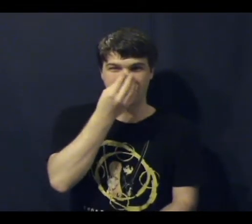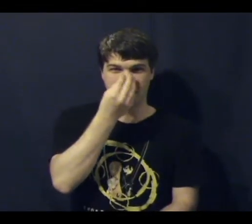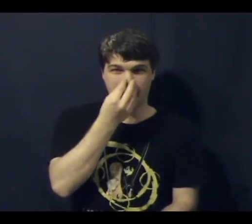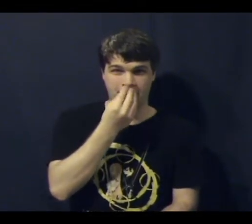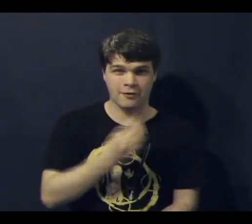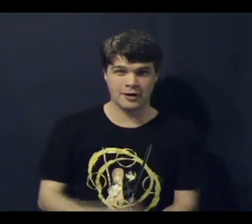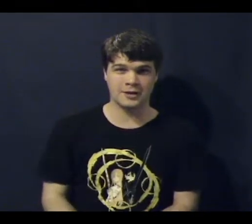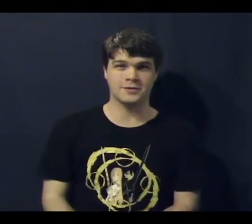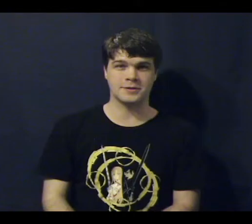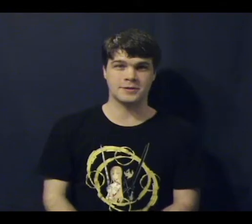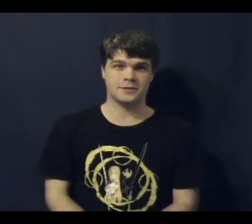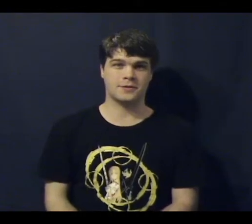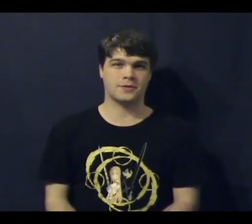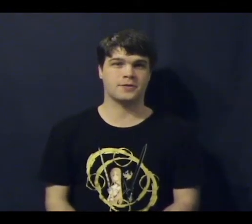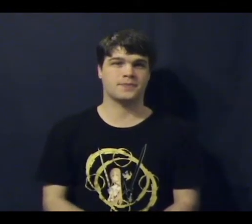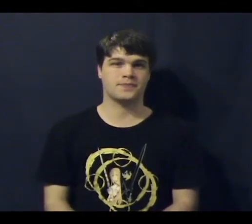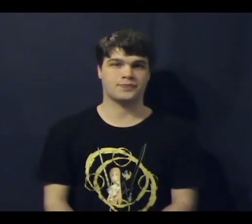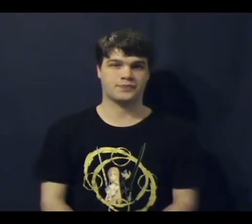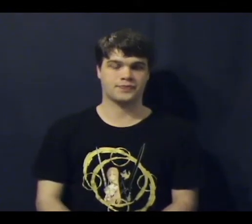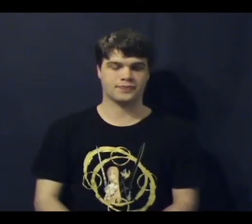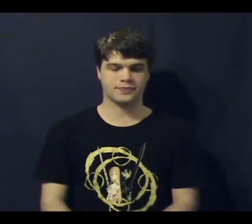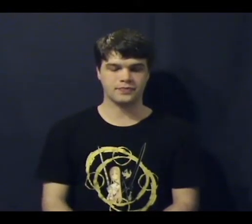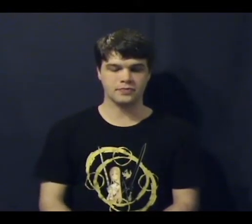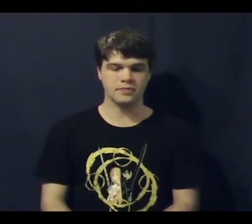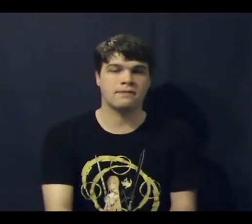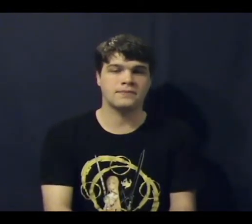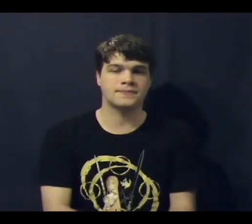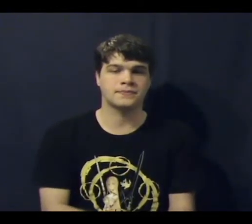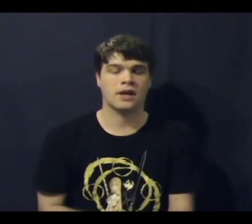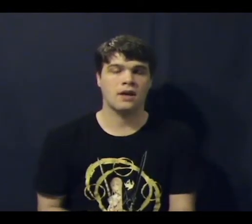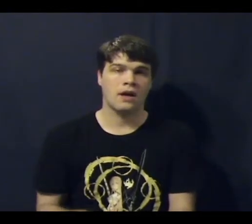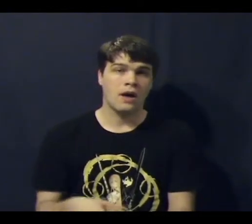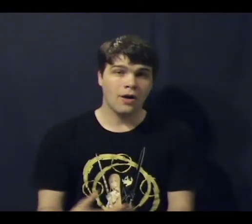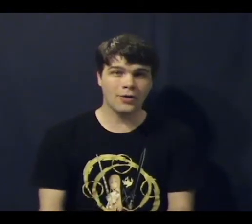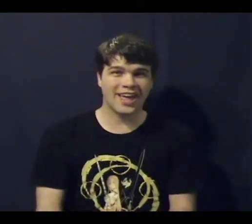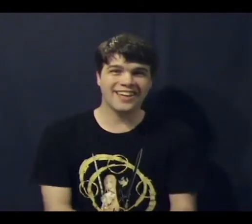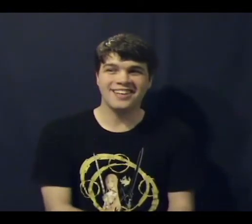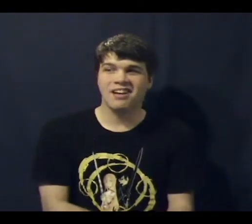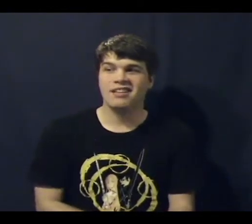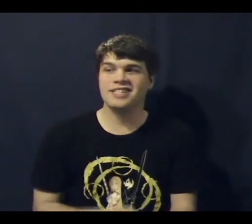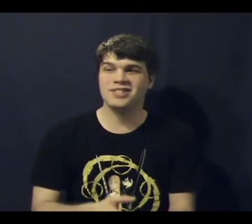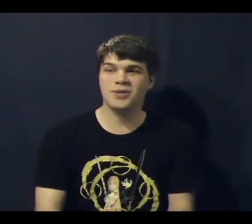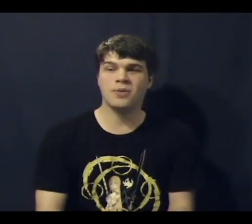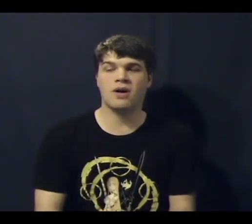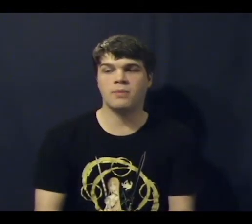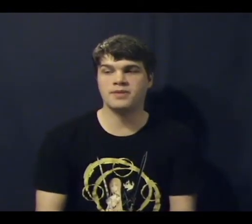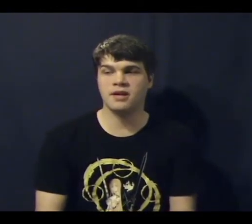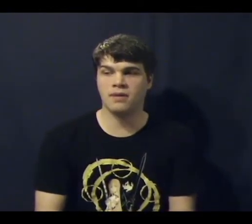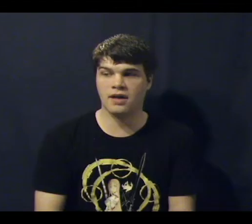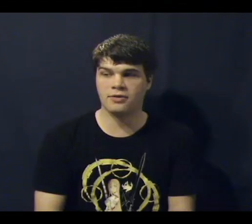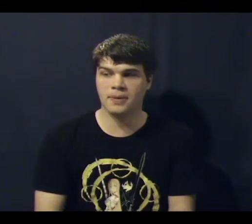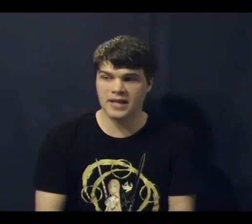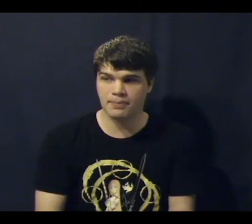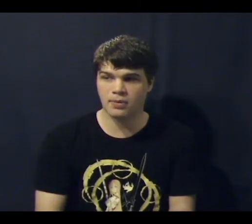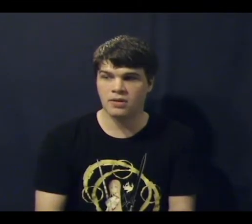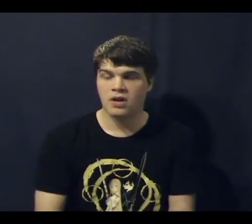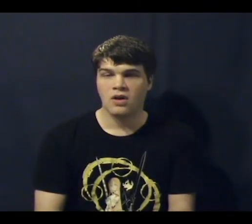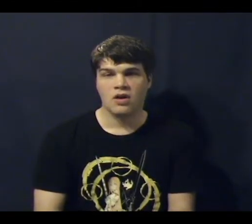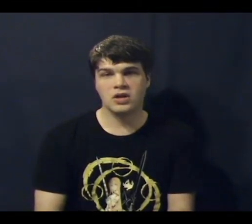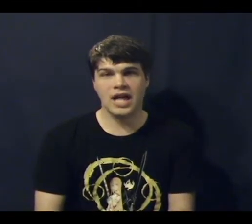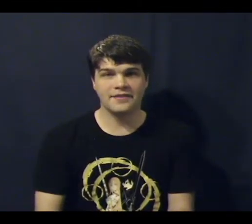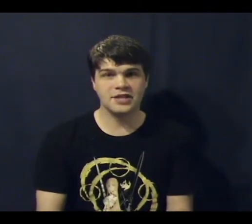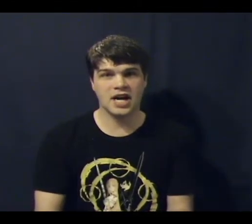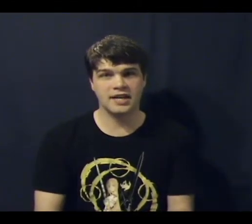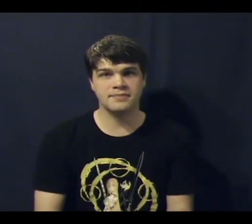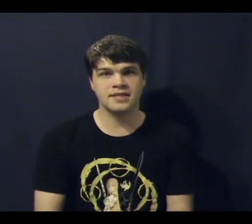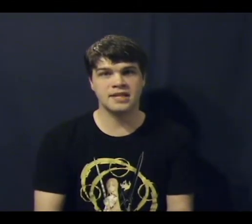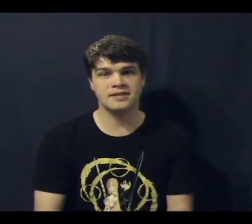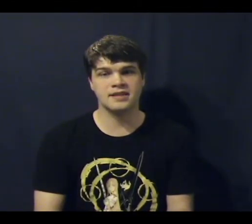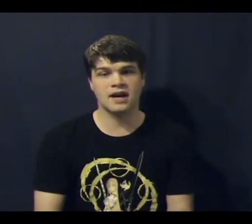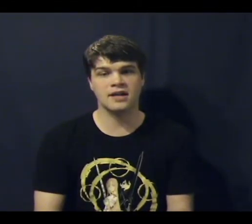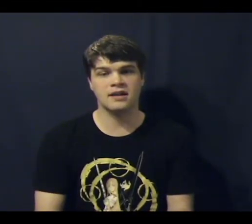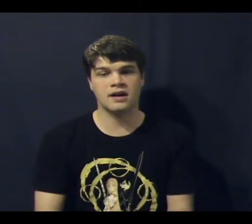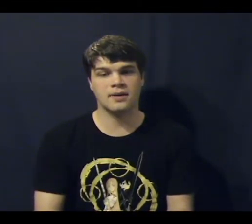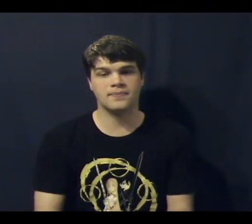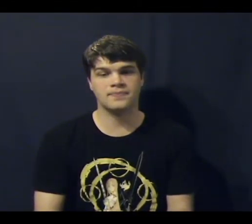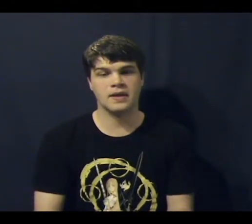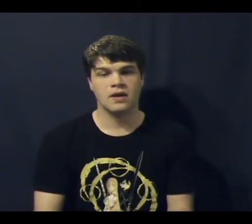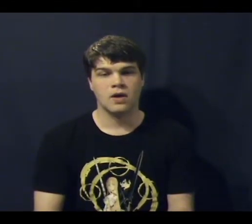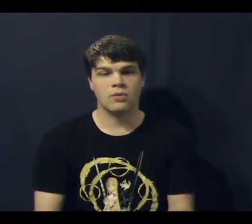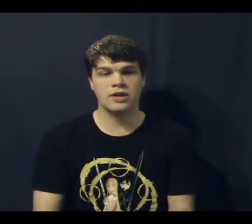like if they have a runny noses and so forth. Okay, let's do some other people. A lot of times in Sign when